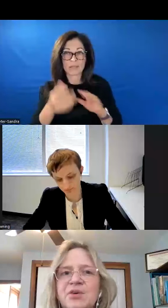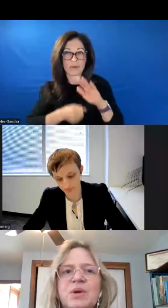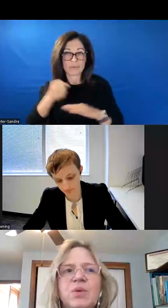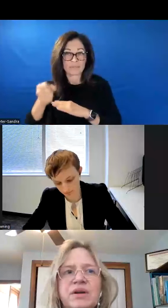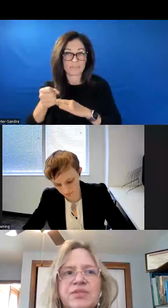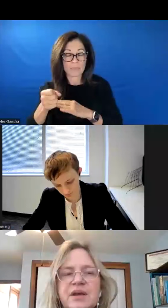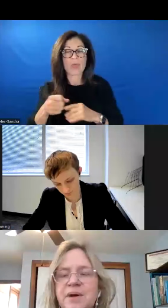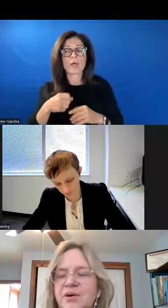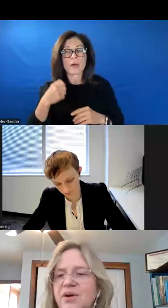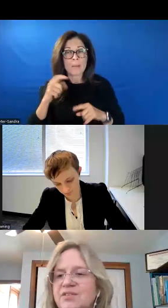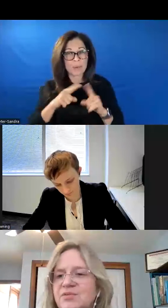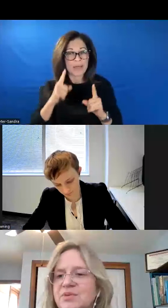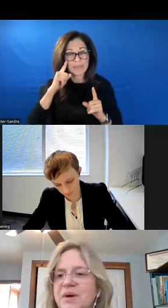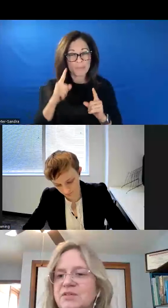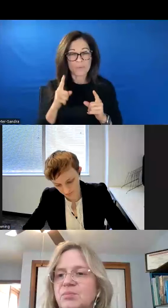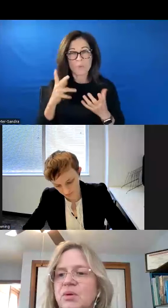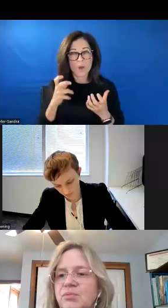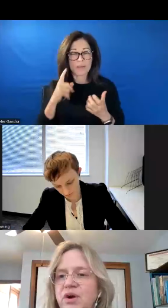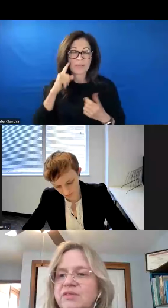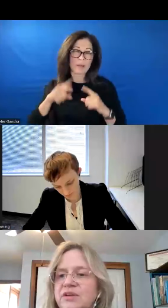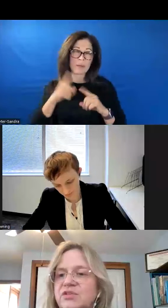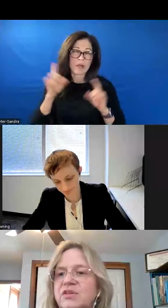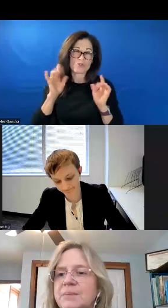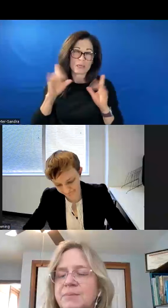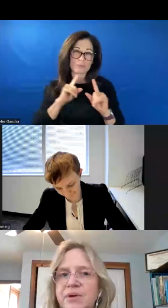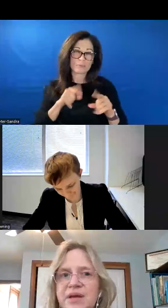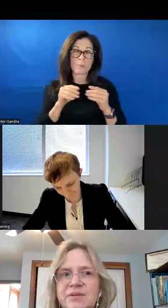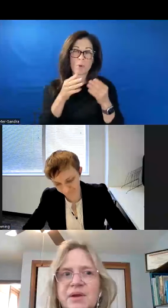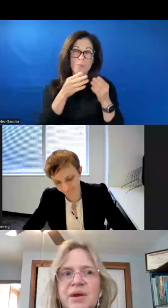I THINK WE WANT TO THINK ABOUT THIS MORE BROADLY SO THEY CAN